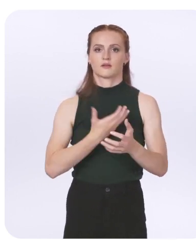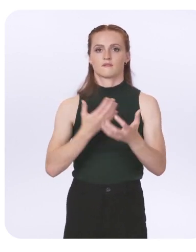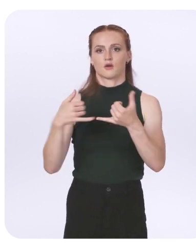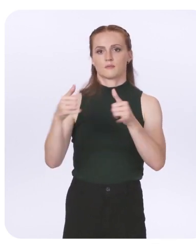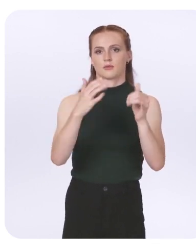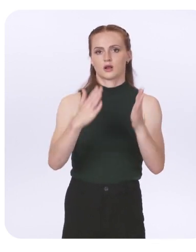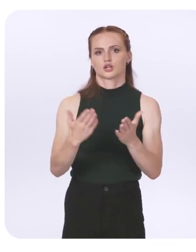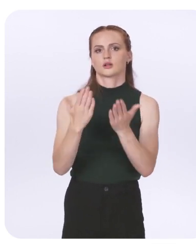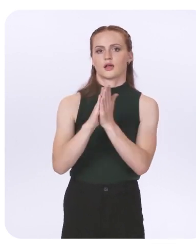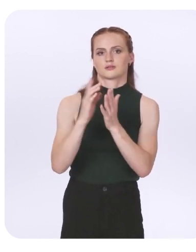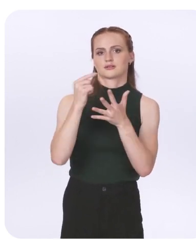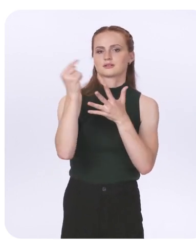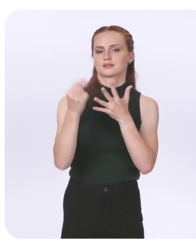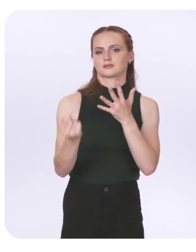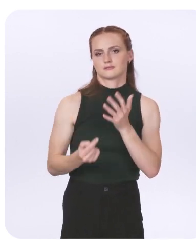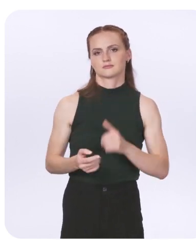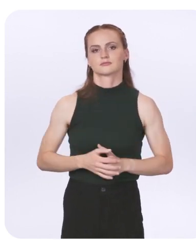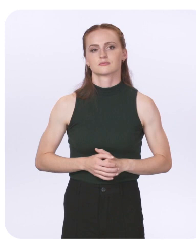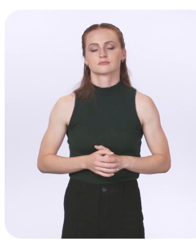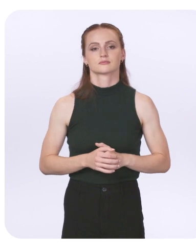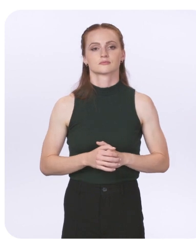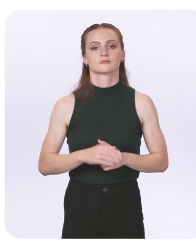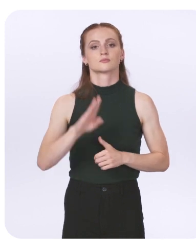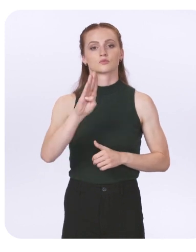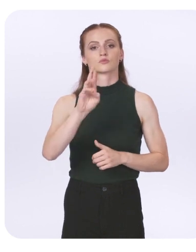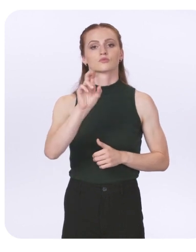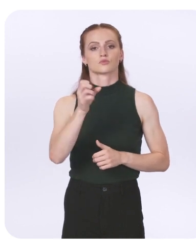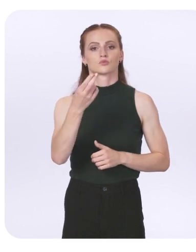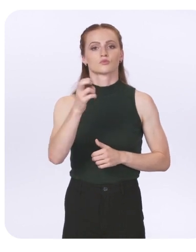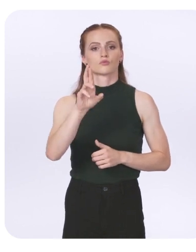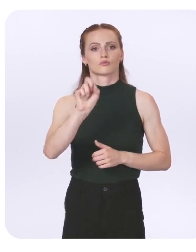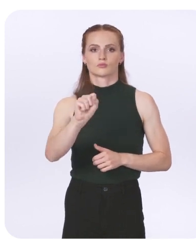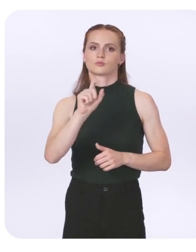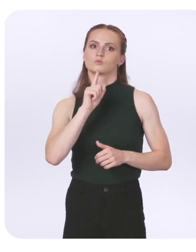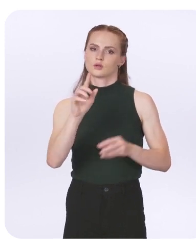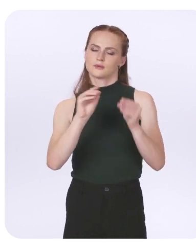We think Breachers has a bright future ahead as a competitive eSports game,